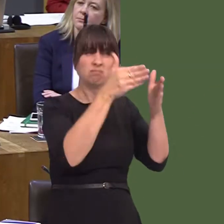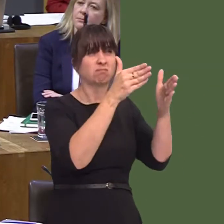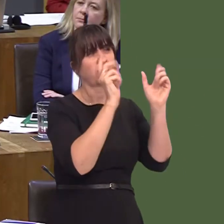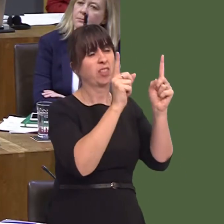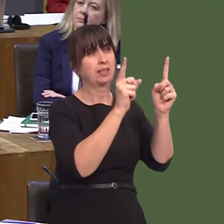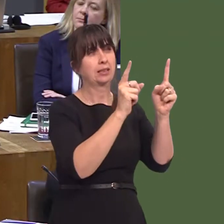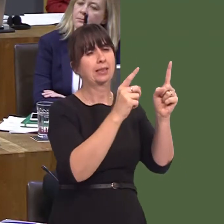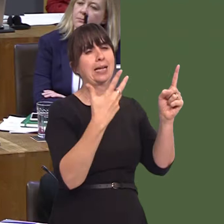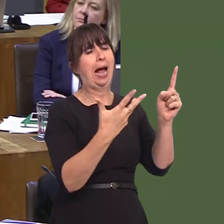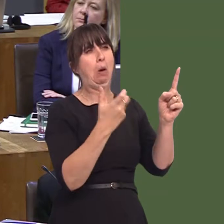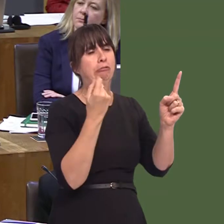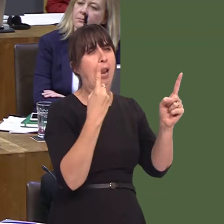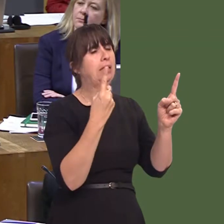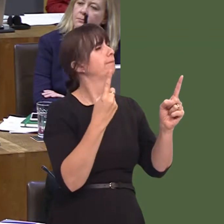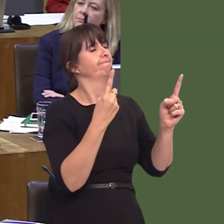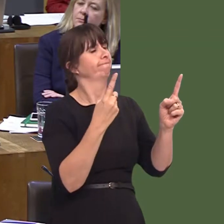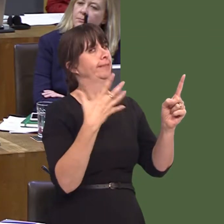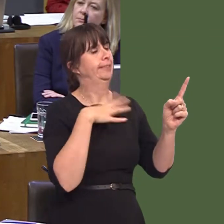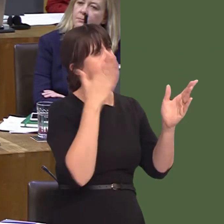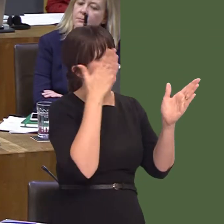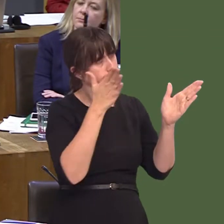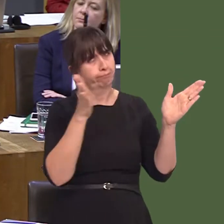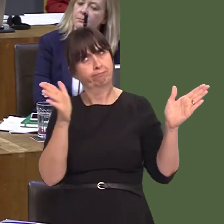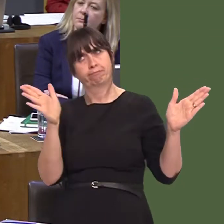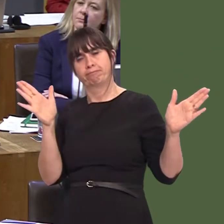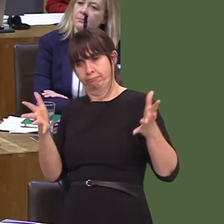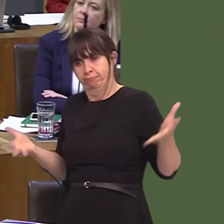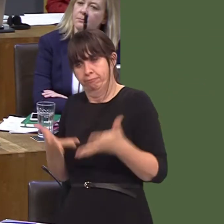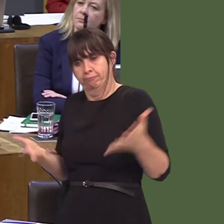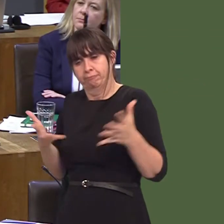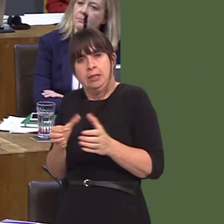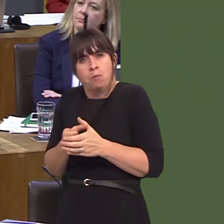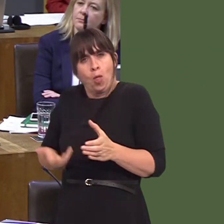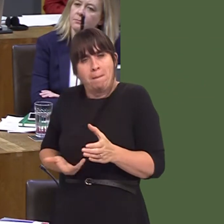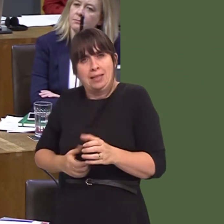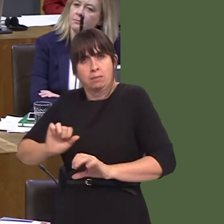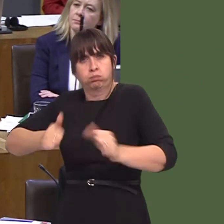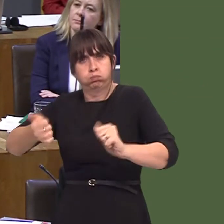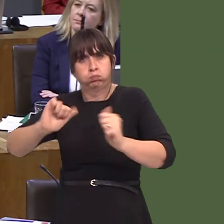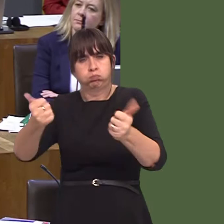We know how important that broad and strong pyramid of SMEs is, and Mittelstand businesses,